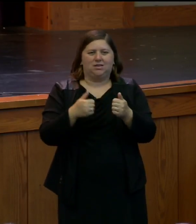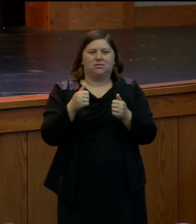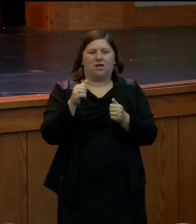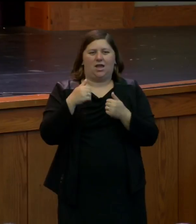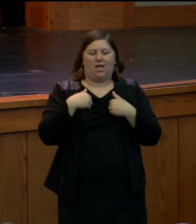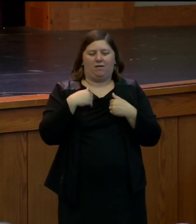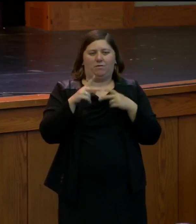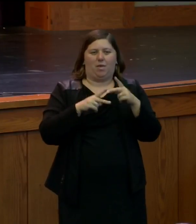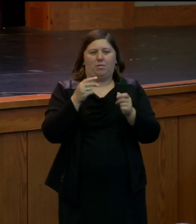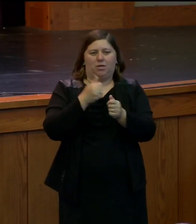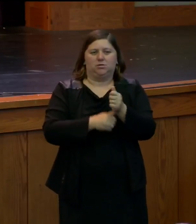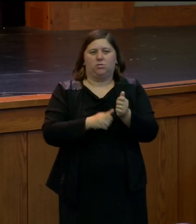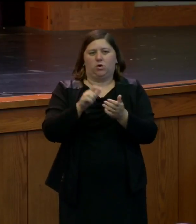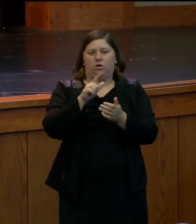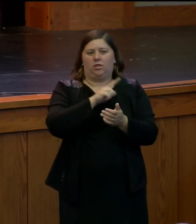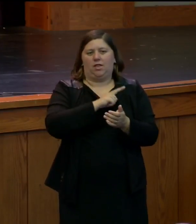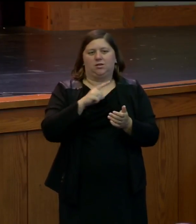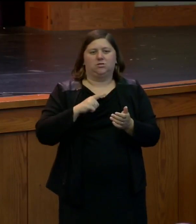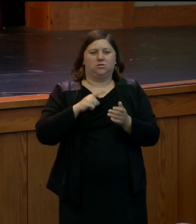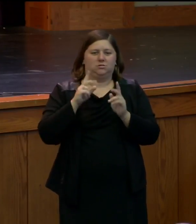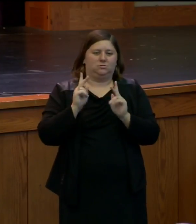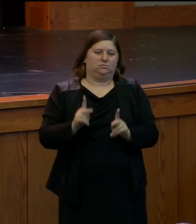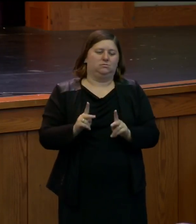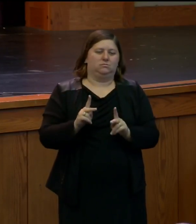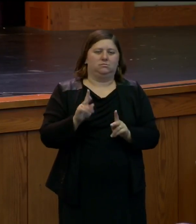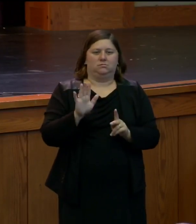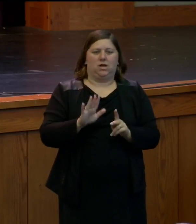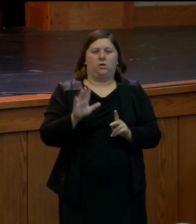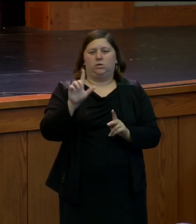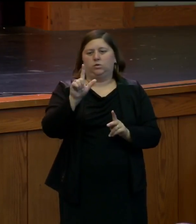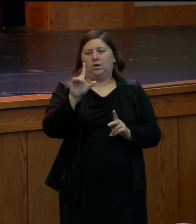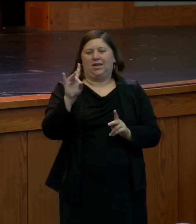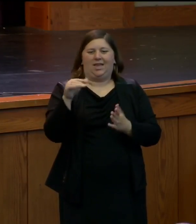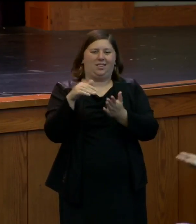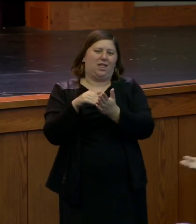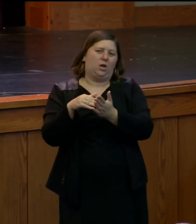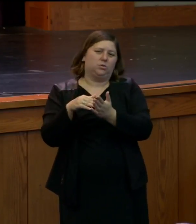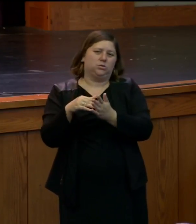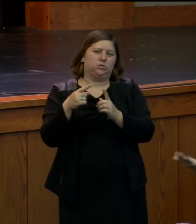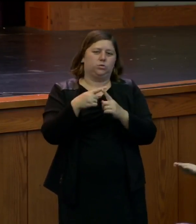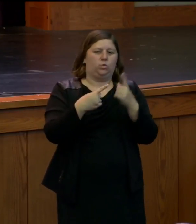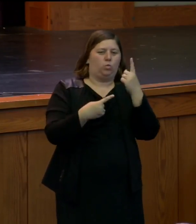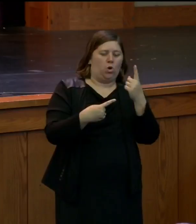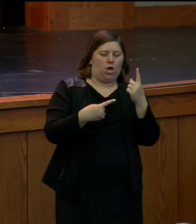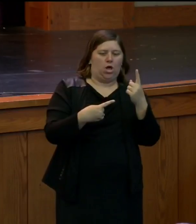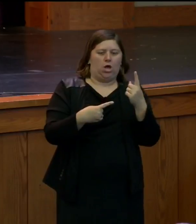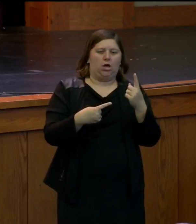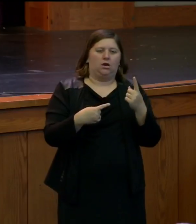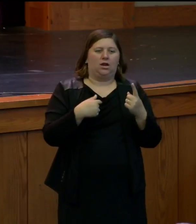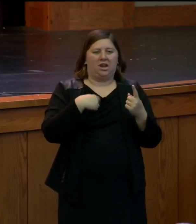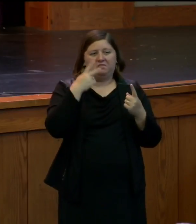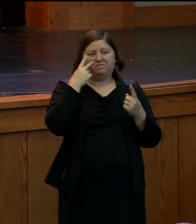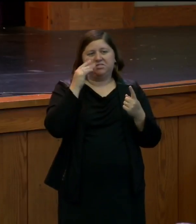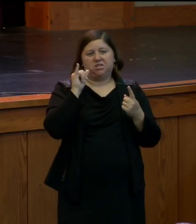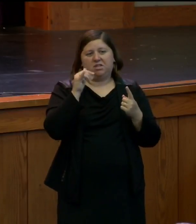LEGISLATOR RATIO OF ABOUT 28,000 TO 1 AND I'VE SEEN THIS RATIO RECOMMENDED QUITE.